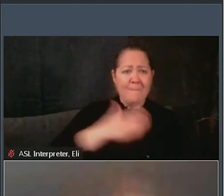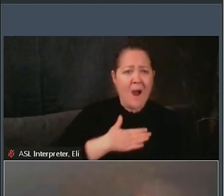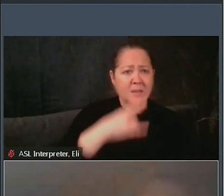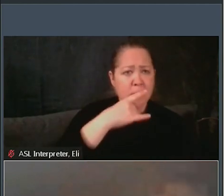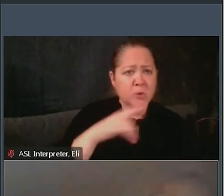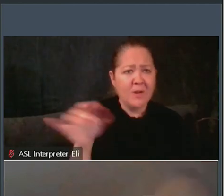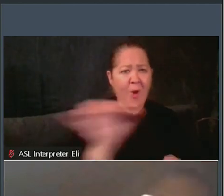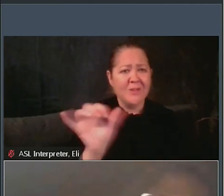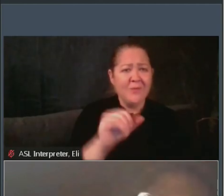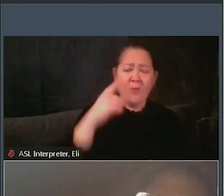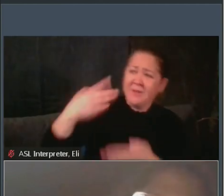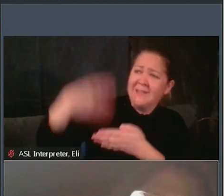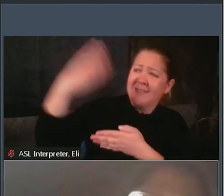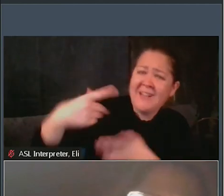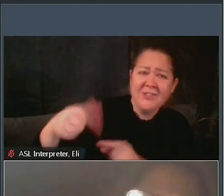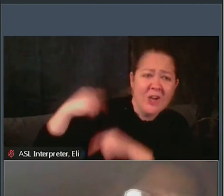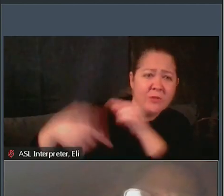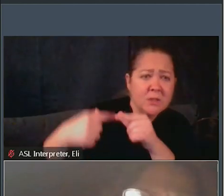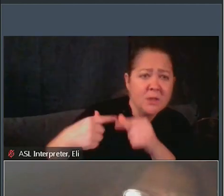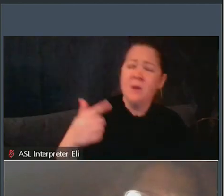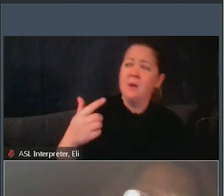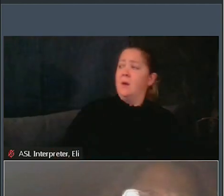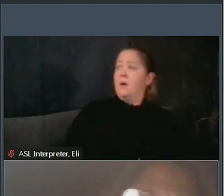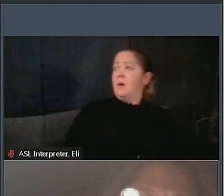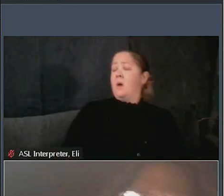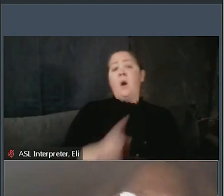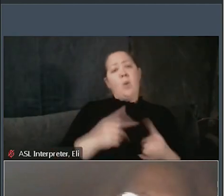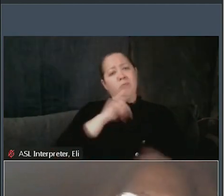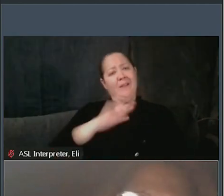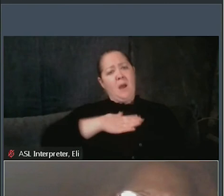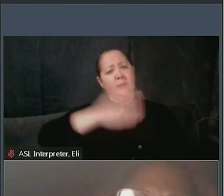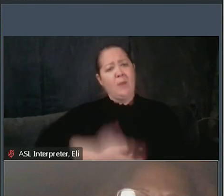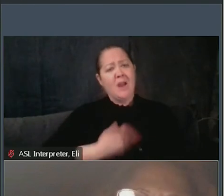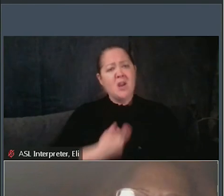That's what really makes me pull up Saturday has, but no one came out to reach out to us to talk about the